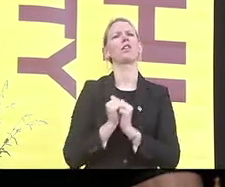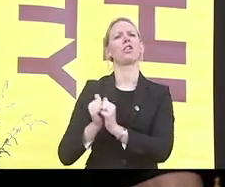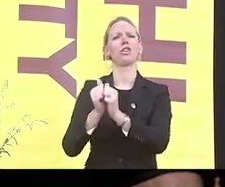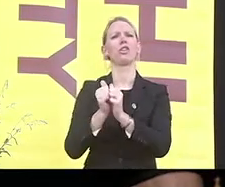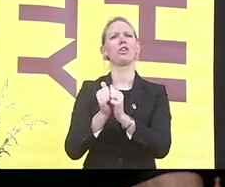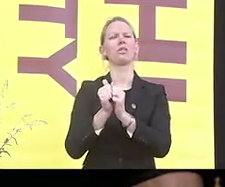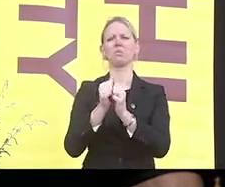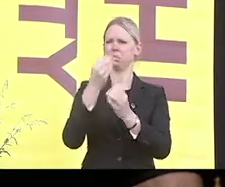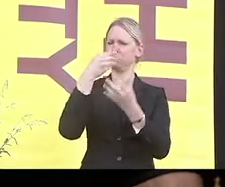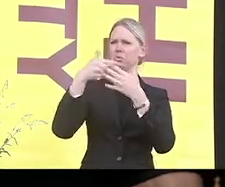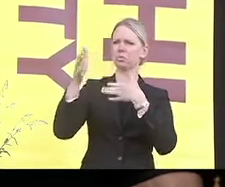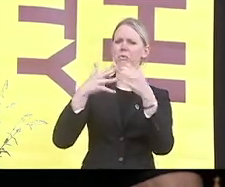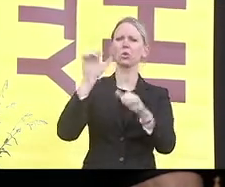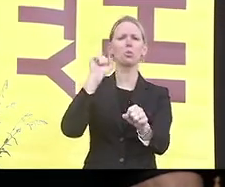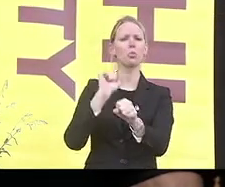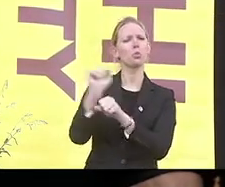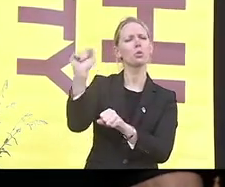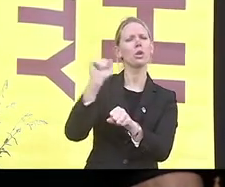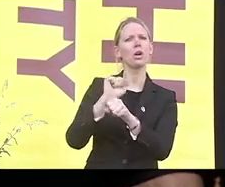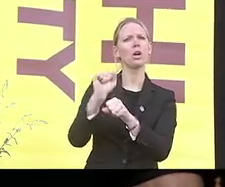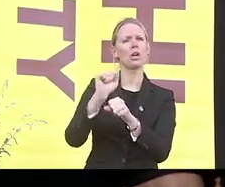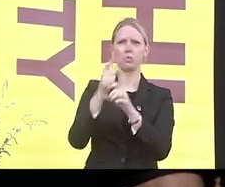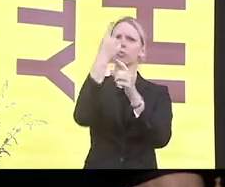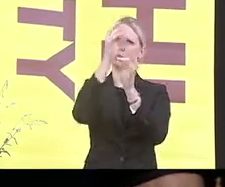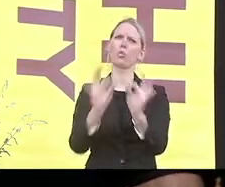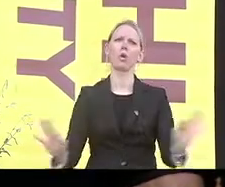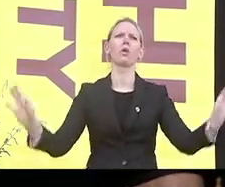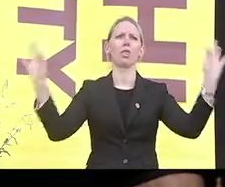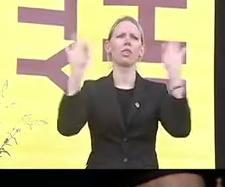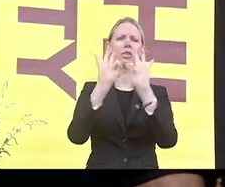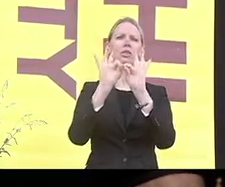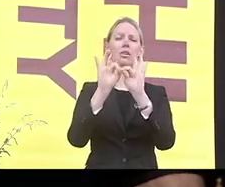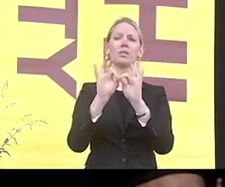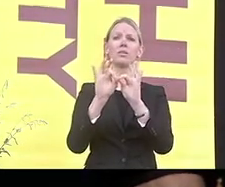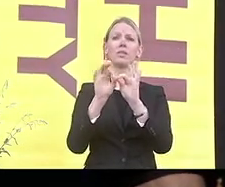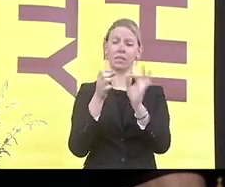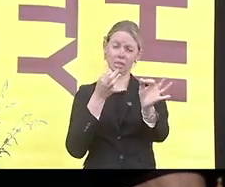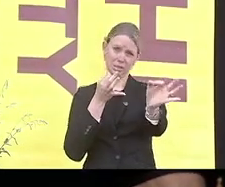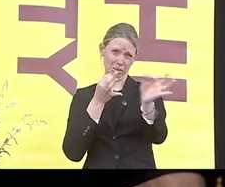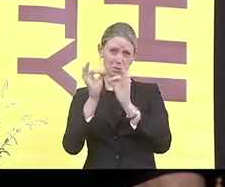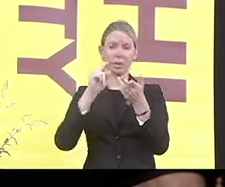work i,t is worth it. The Fox explains that the meaning of the world around him